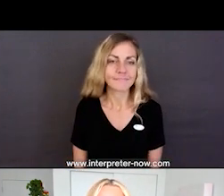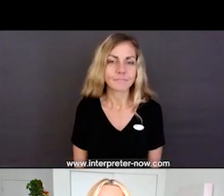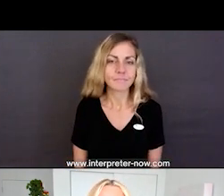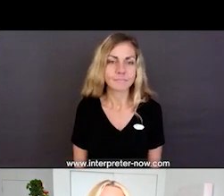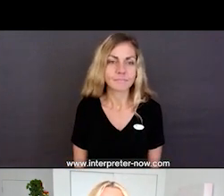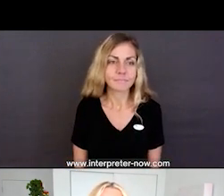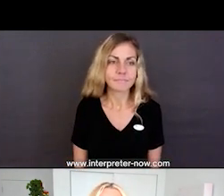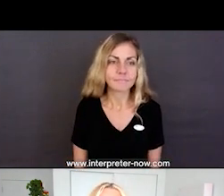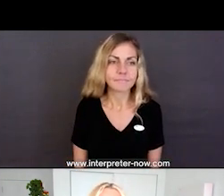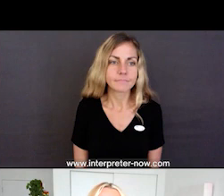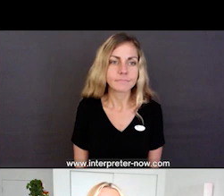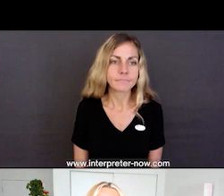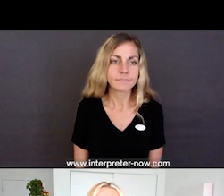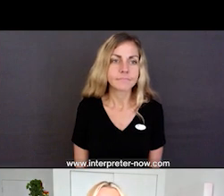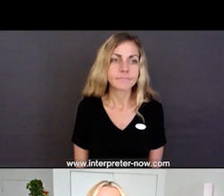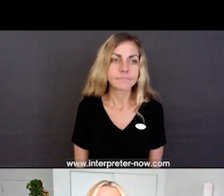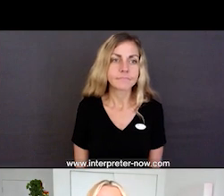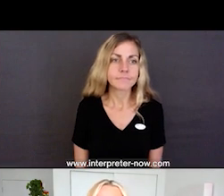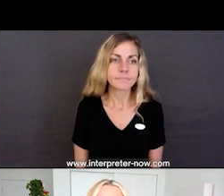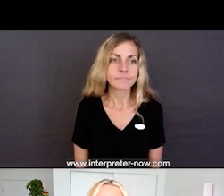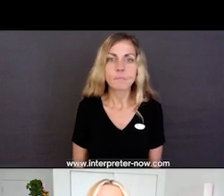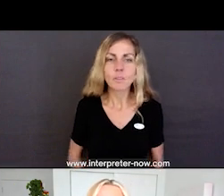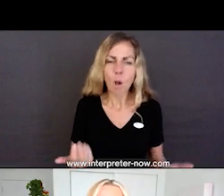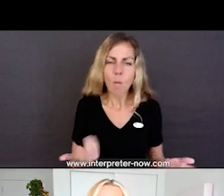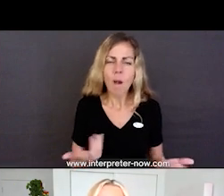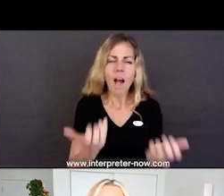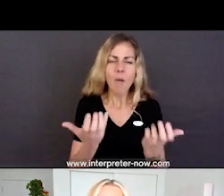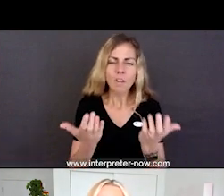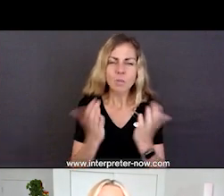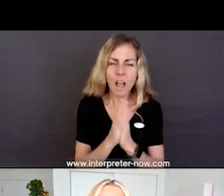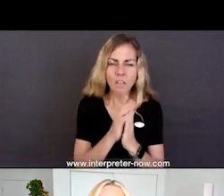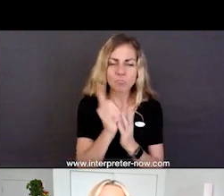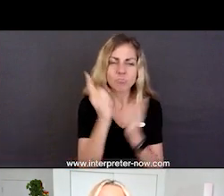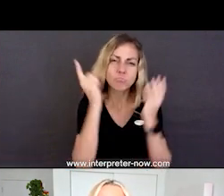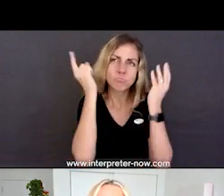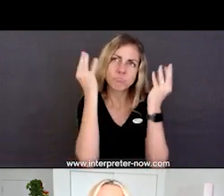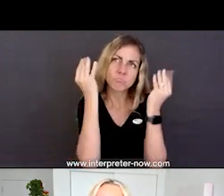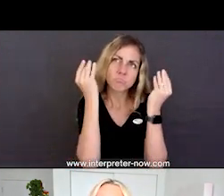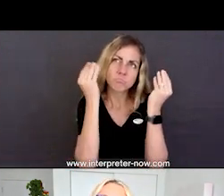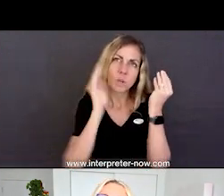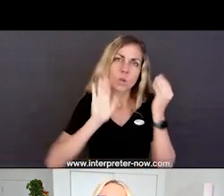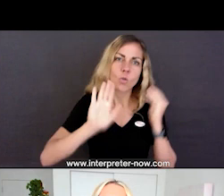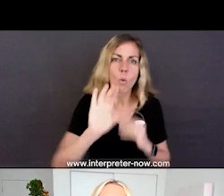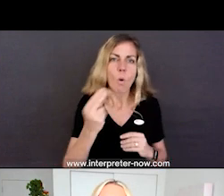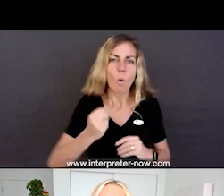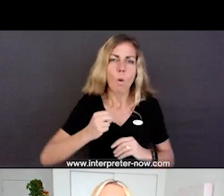To start here, I just wanted to ask you all to ponder your own barriers, your own challenges.